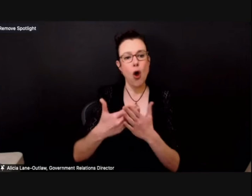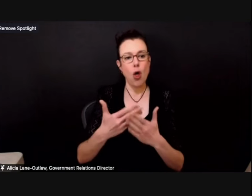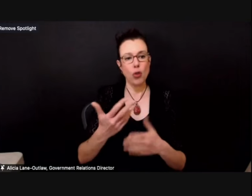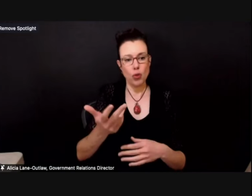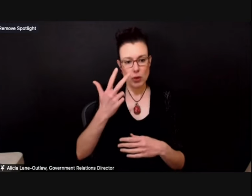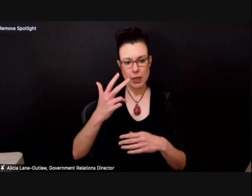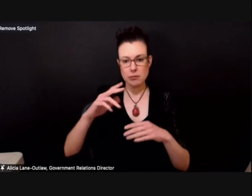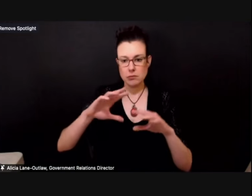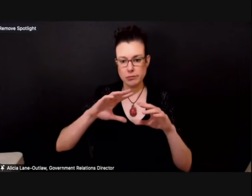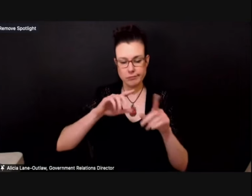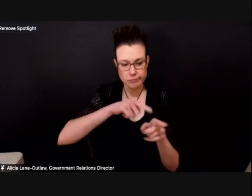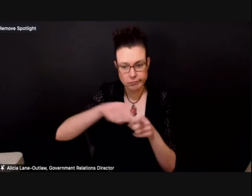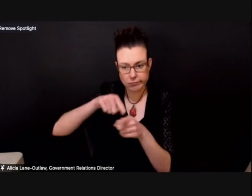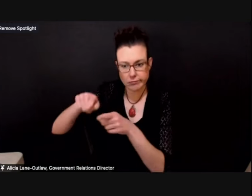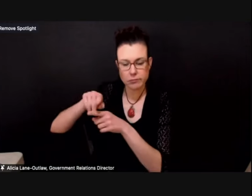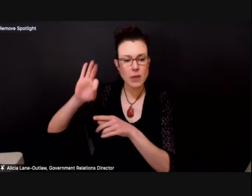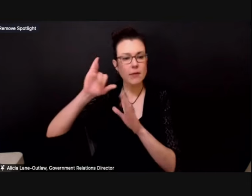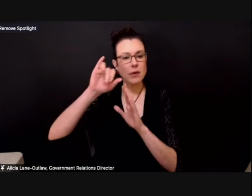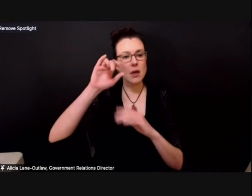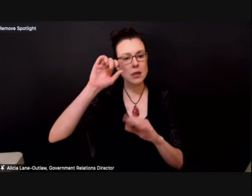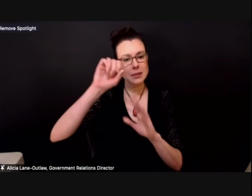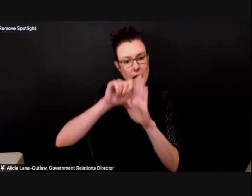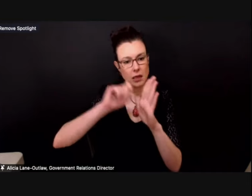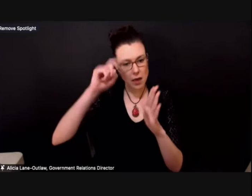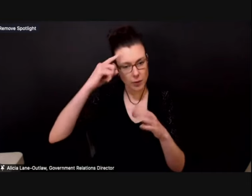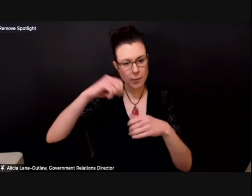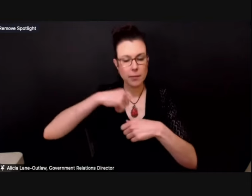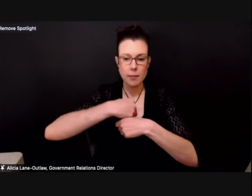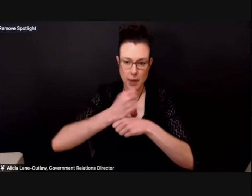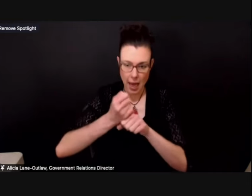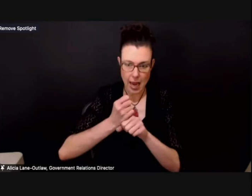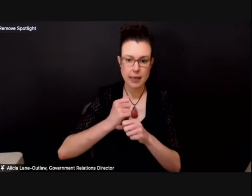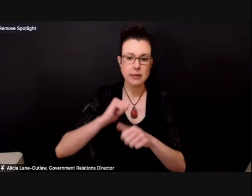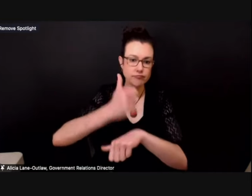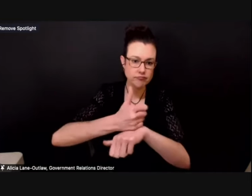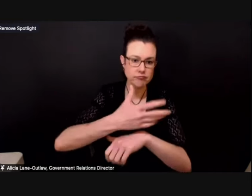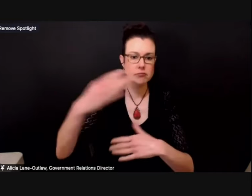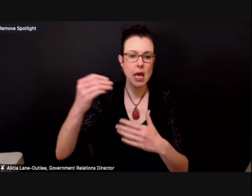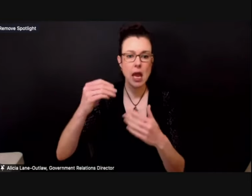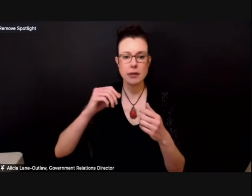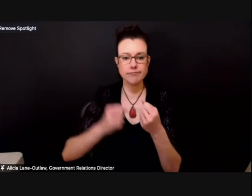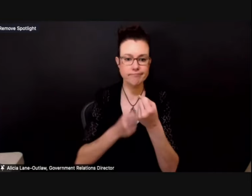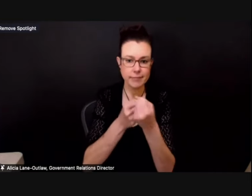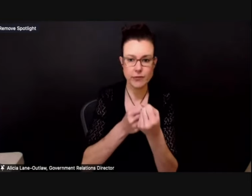make, enact, and enforce well-informed decisions impacting this